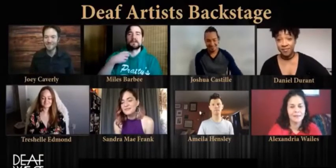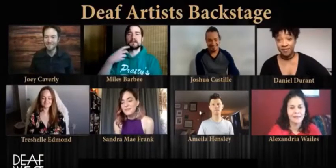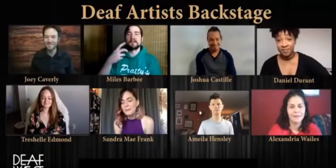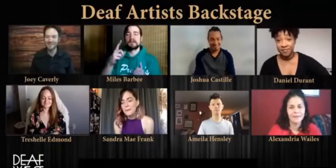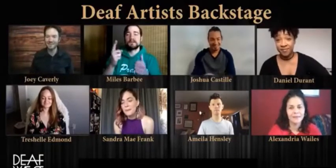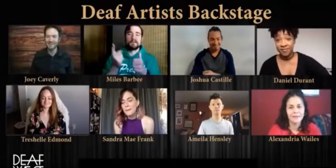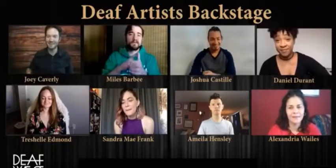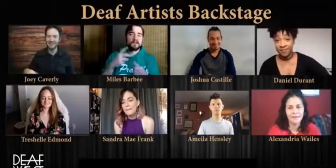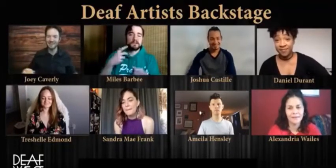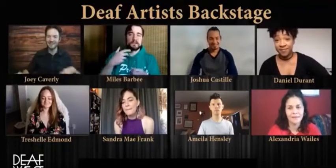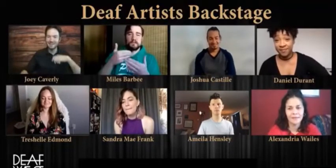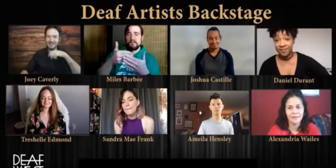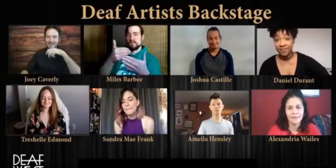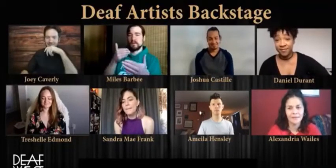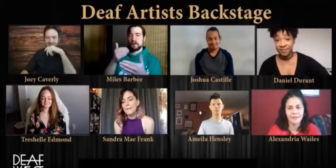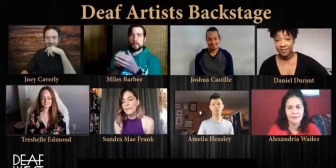Daniel: This is Daniel. I'm happy to start.